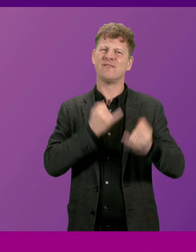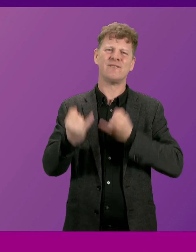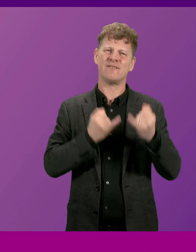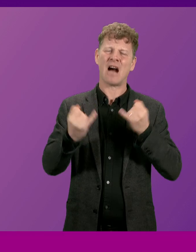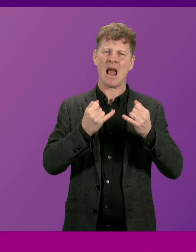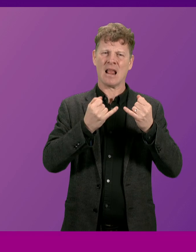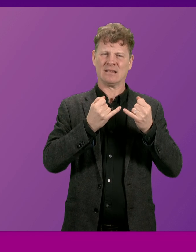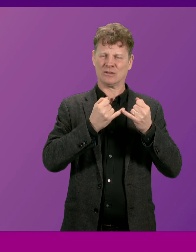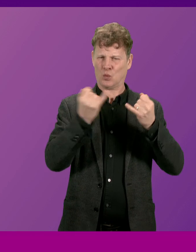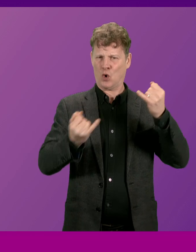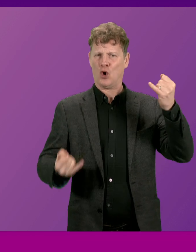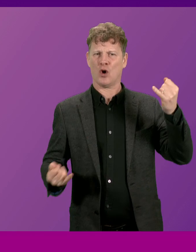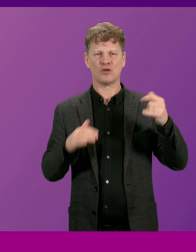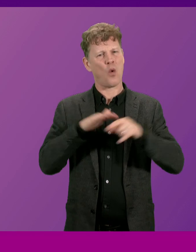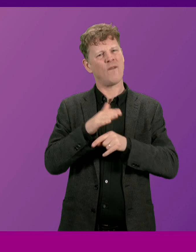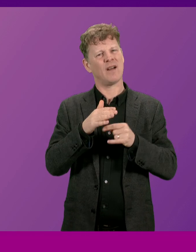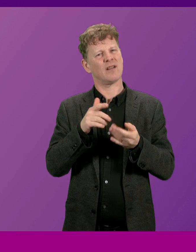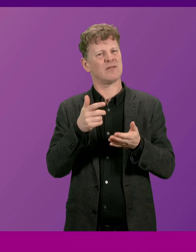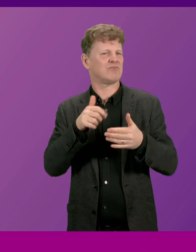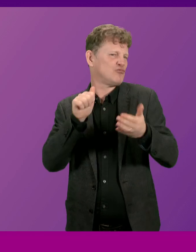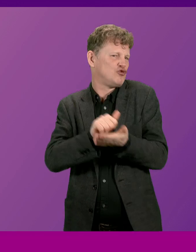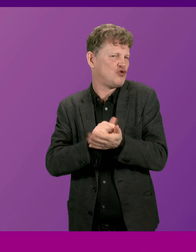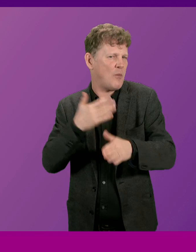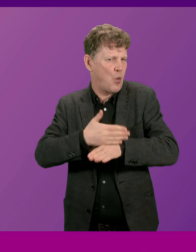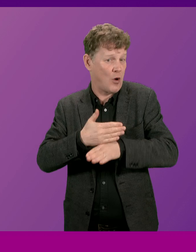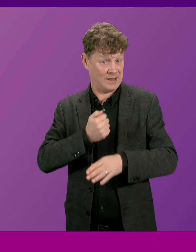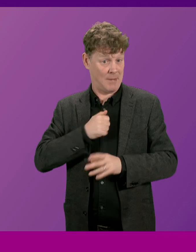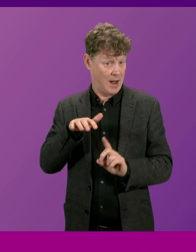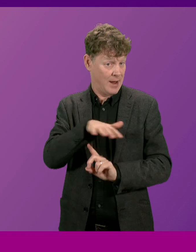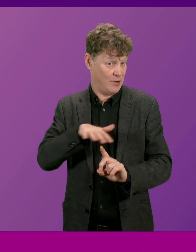retail workers in my constituency. It detailed various incidents,